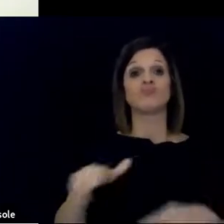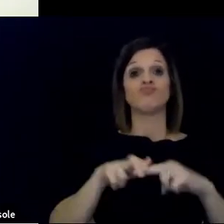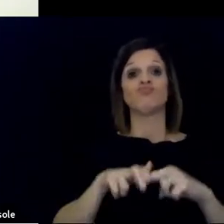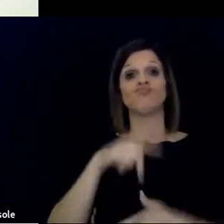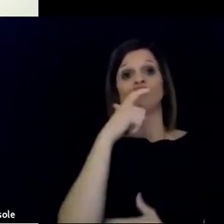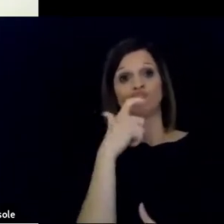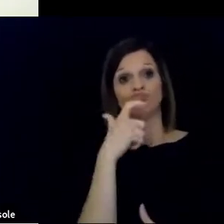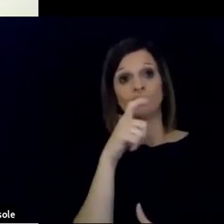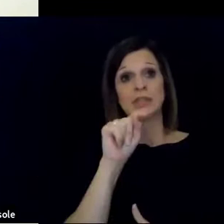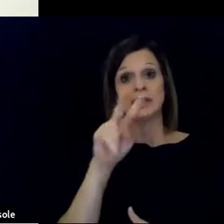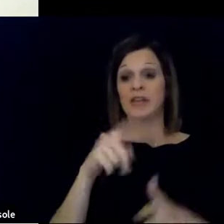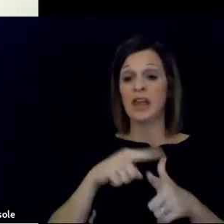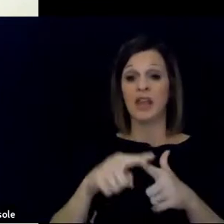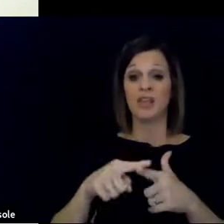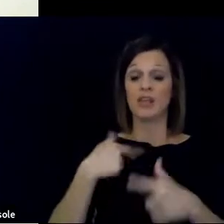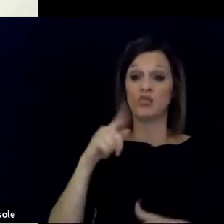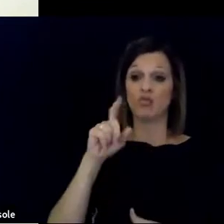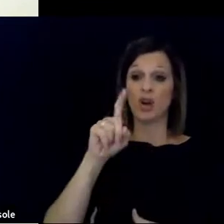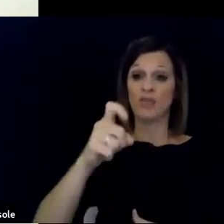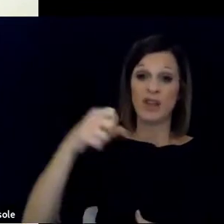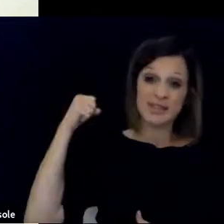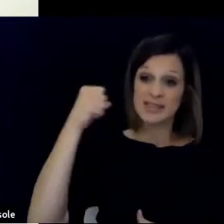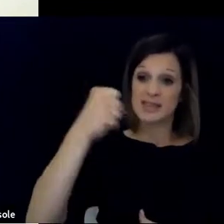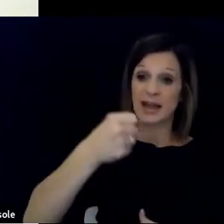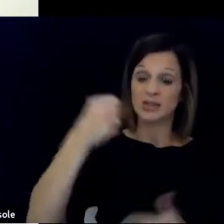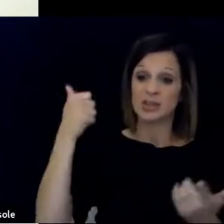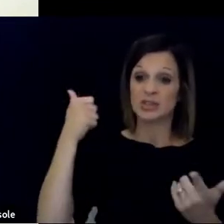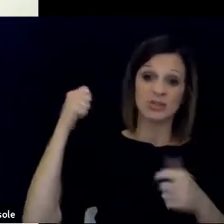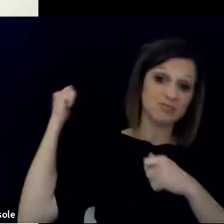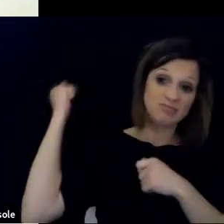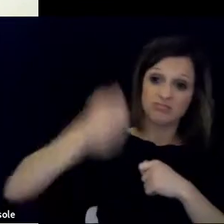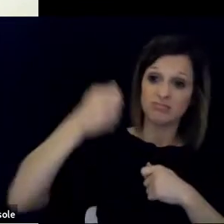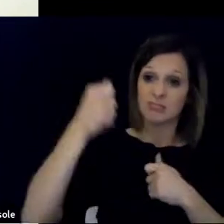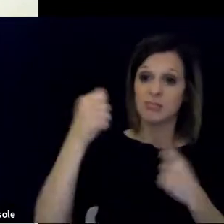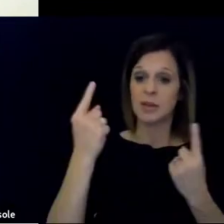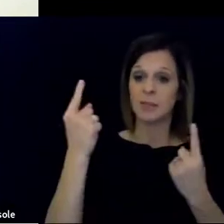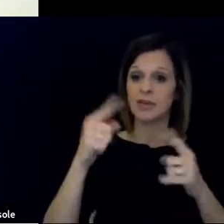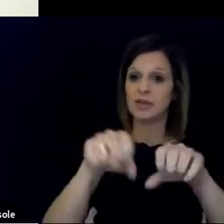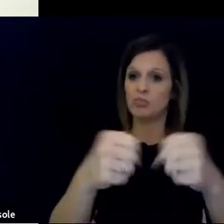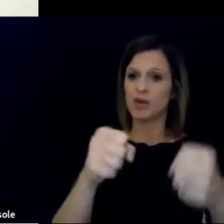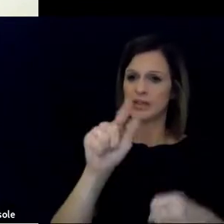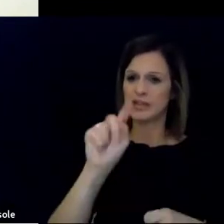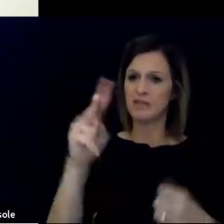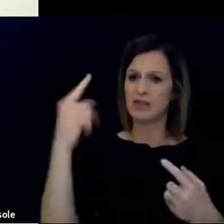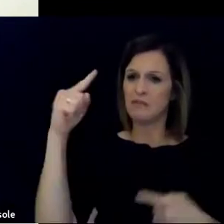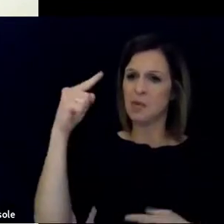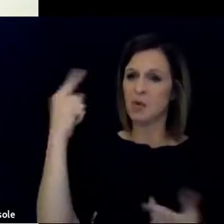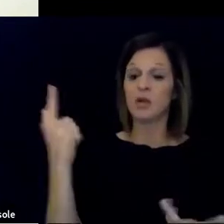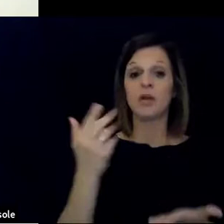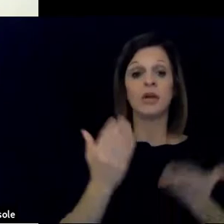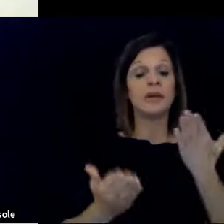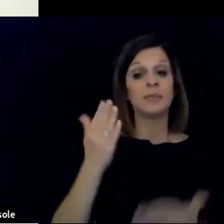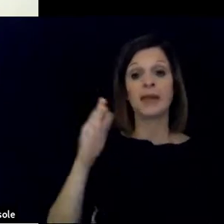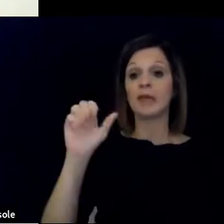Well, you know, the sensory overload can happen pretty quickly. And so maybe there was too much stimulation going on